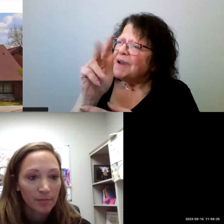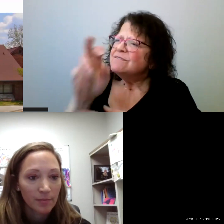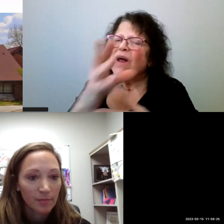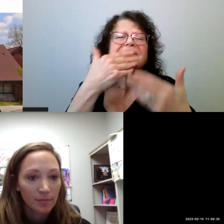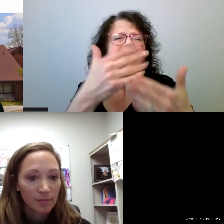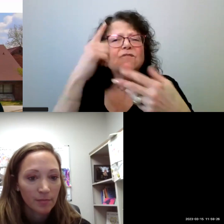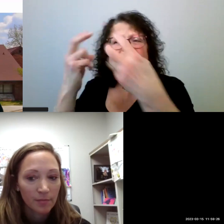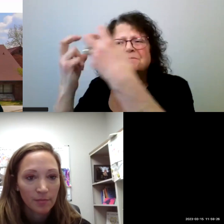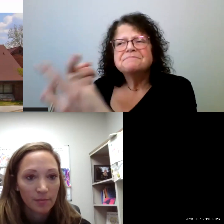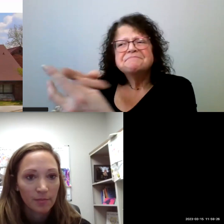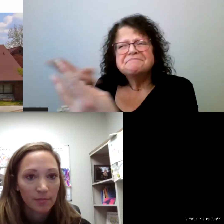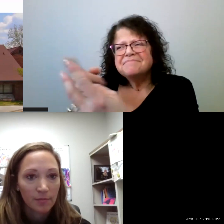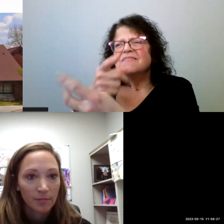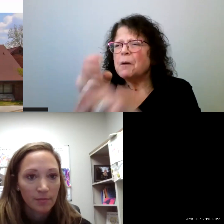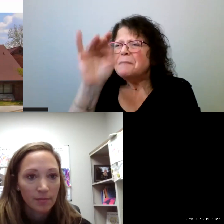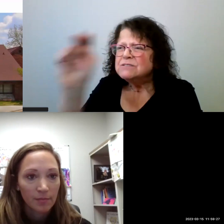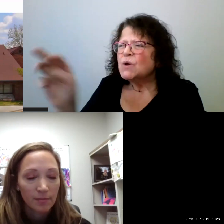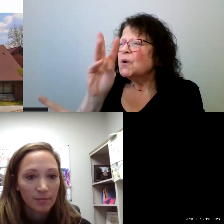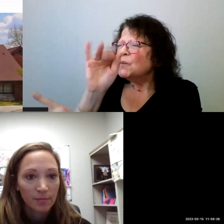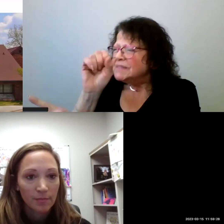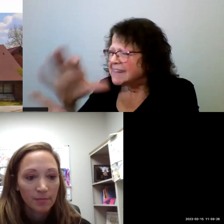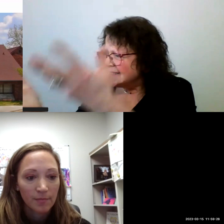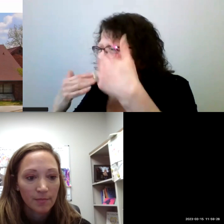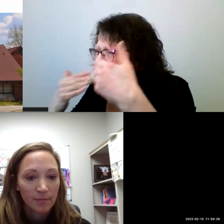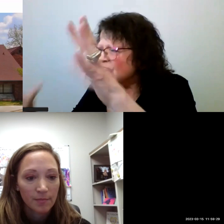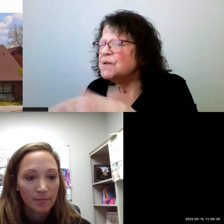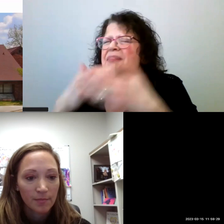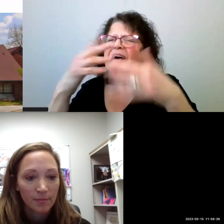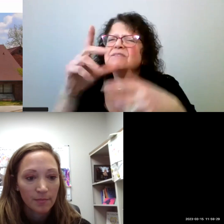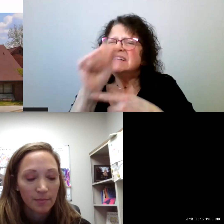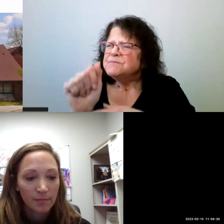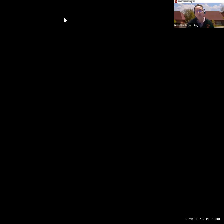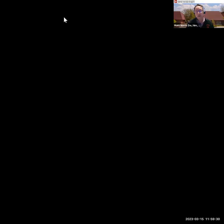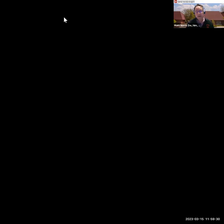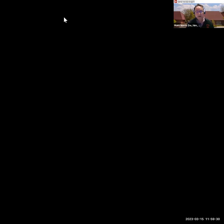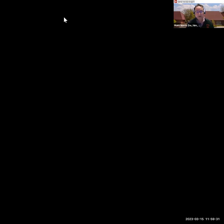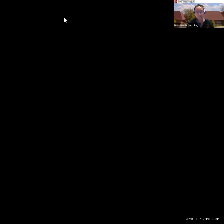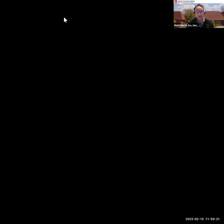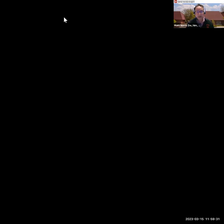from Minnesota, Wisconsin and the disability advocate from Indiana who did that great video